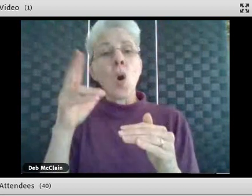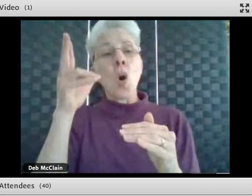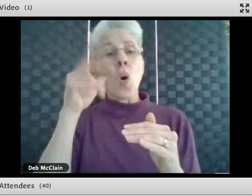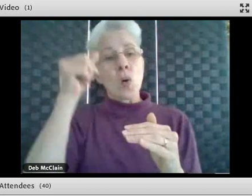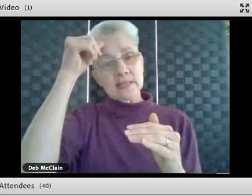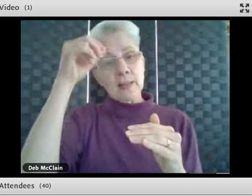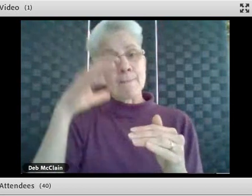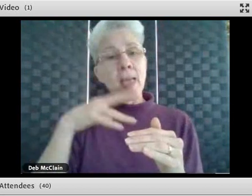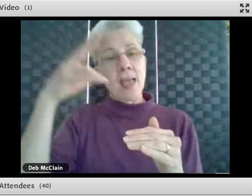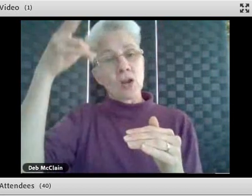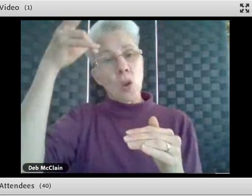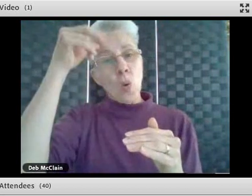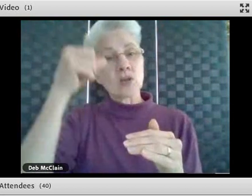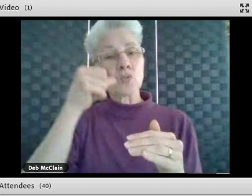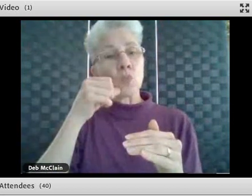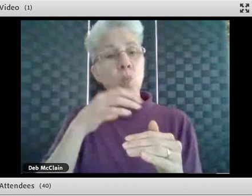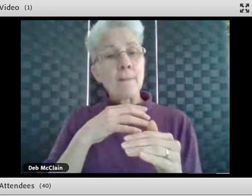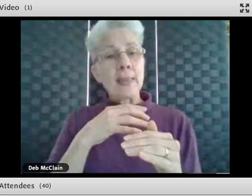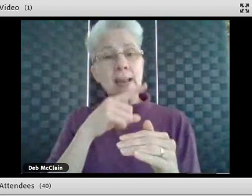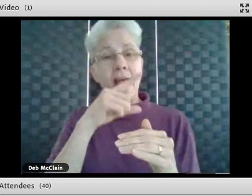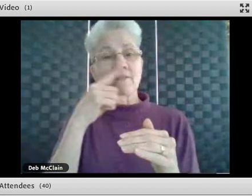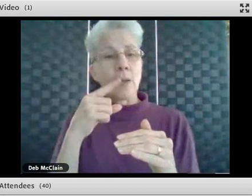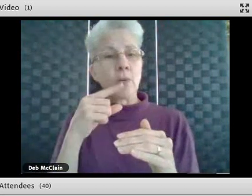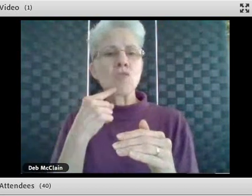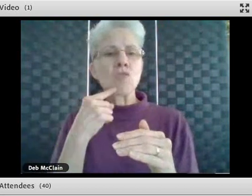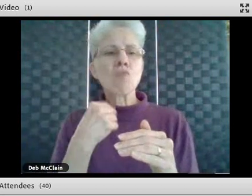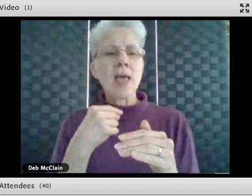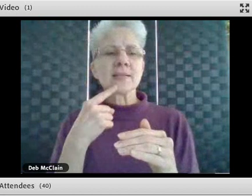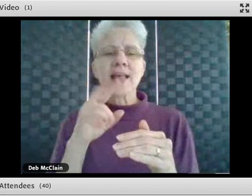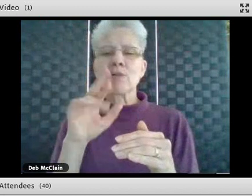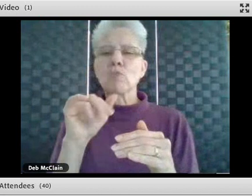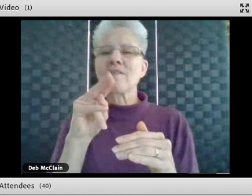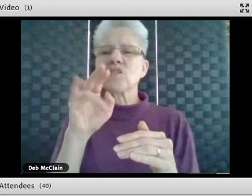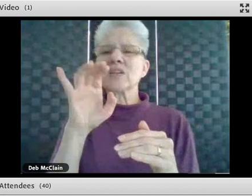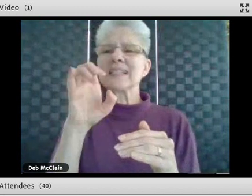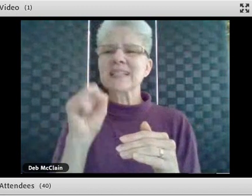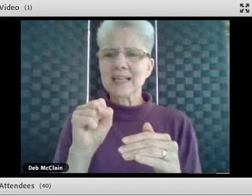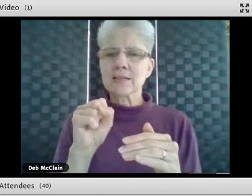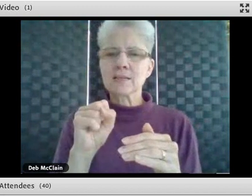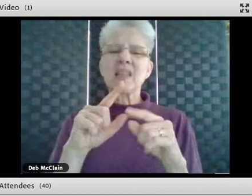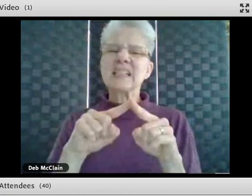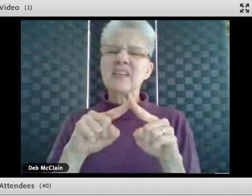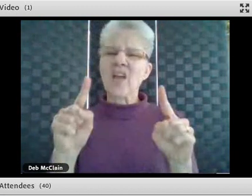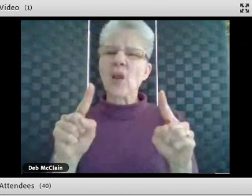African-American, with the red rectangle that says "References." That means it's a variant, a variant form.